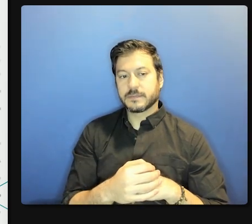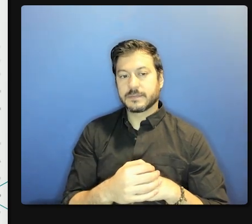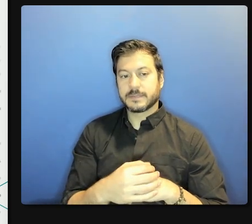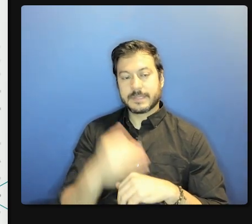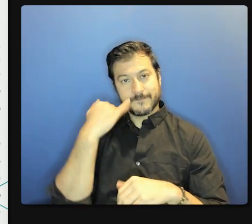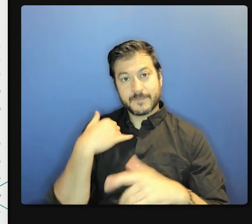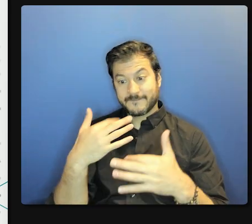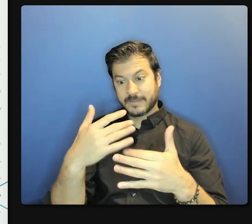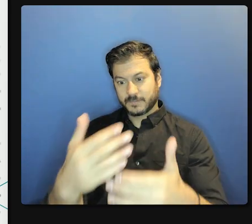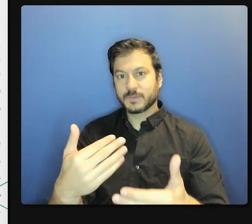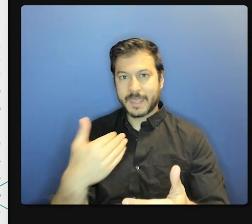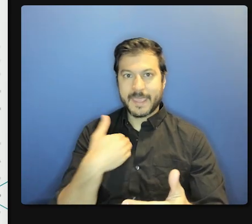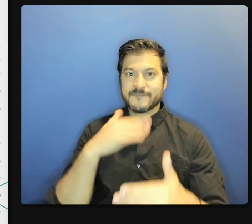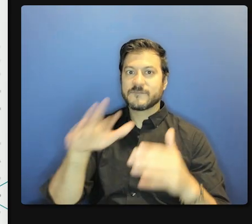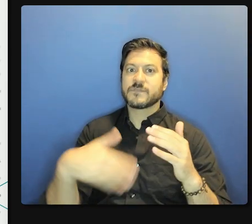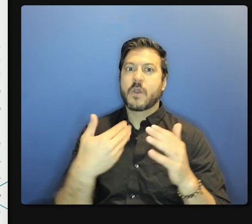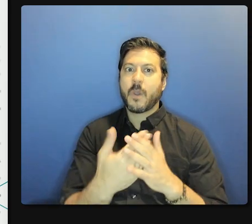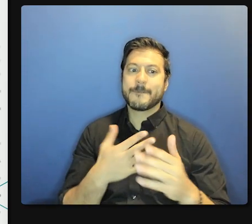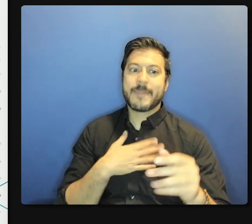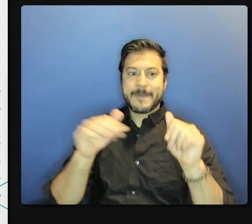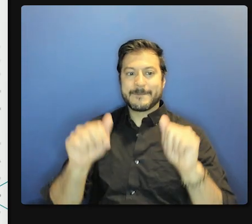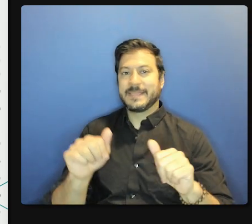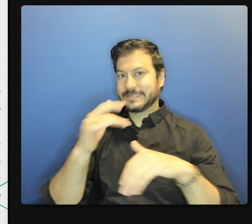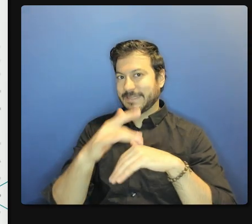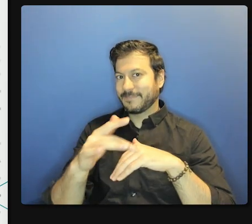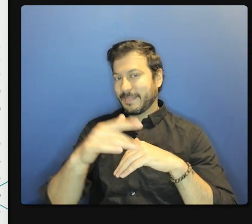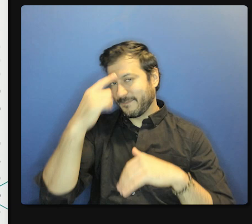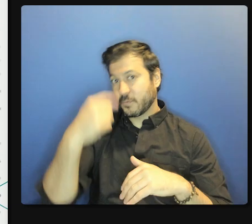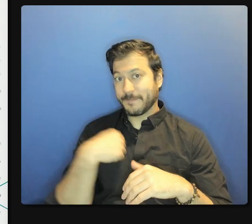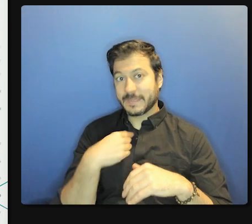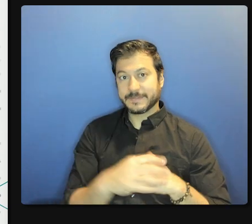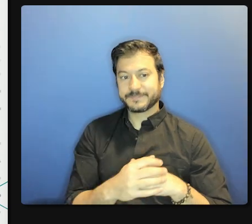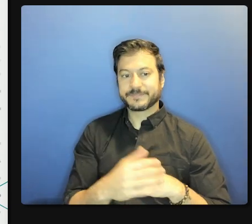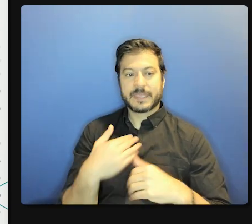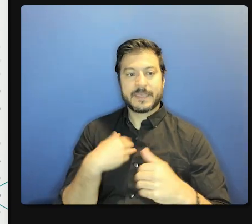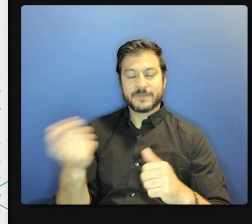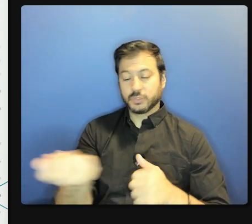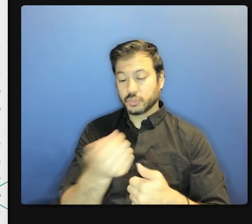Now if we fast forward, I have all my abilities available.